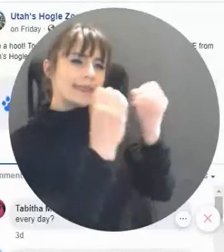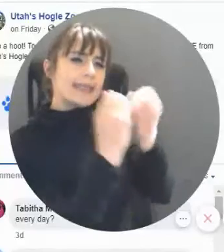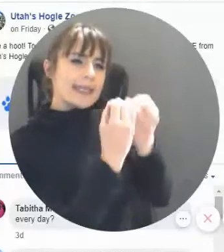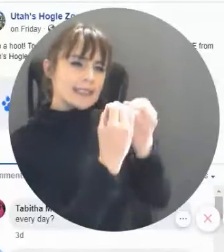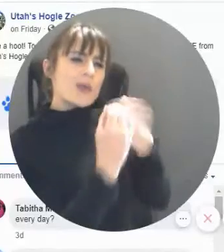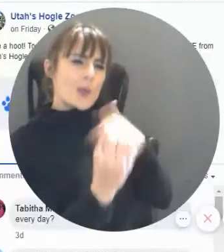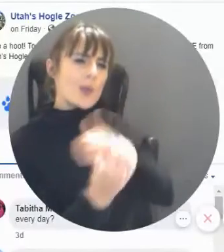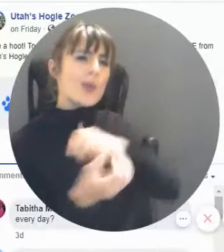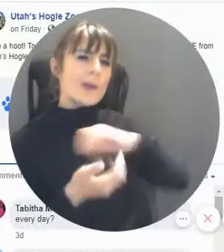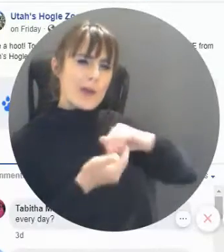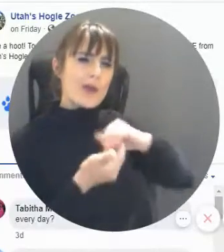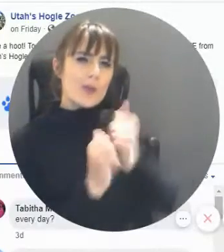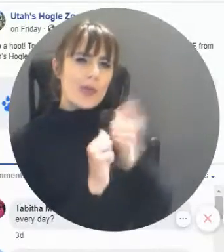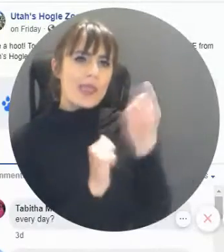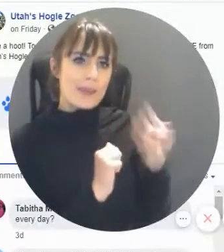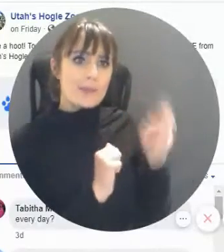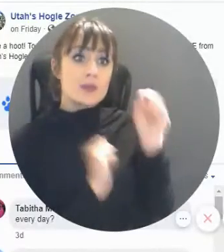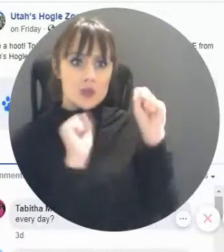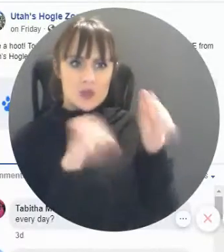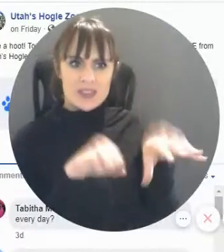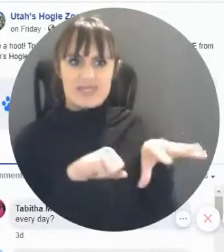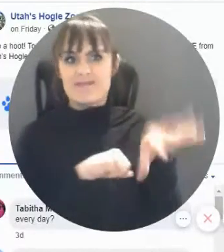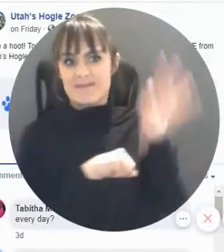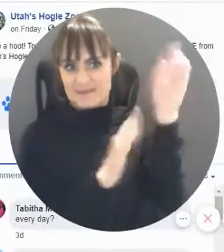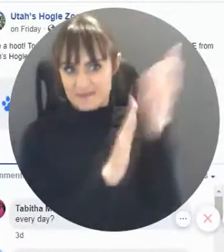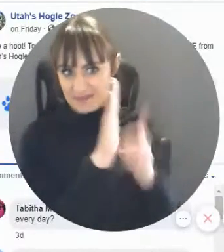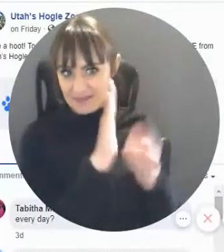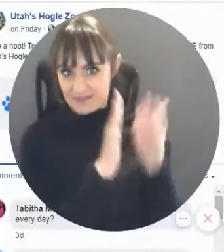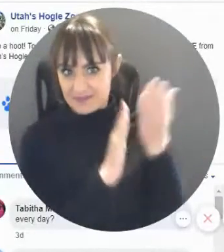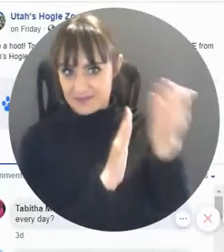Which is right here. (Other Voice): That was one of the questions, whats that fluttering around behind you?